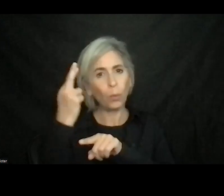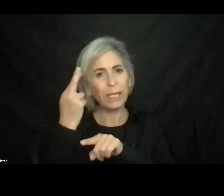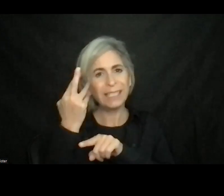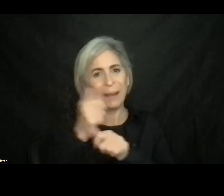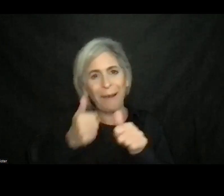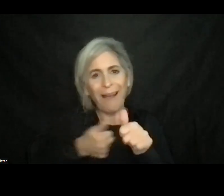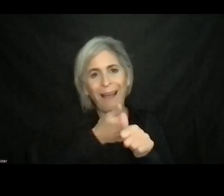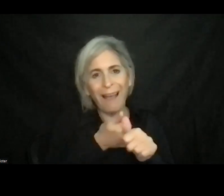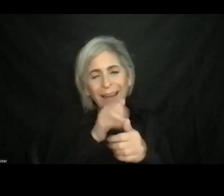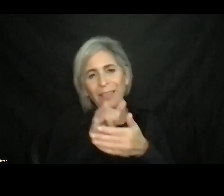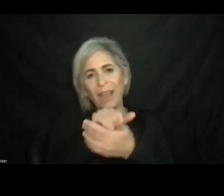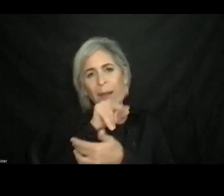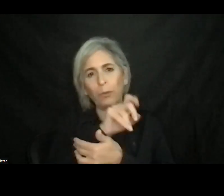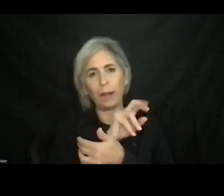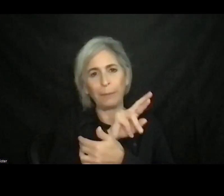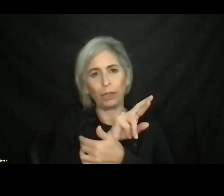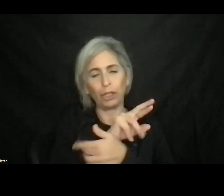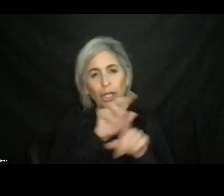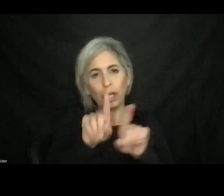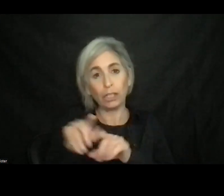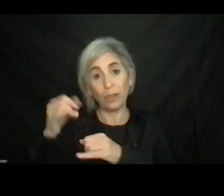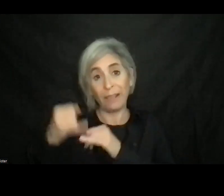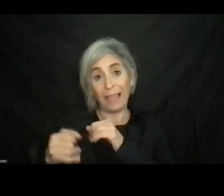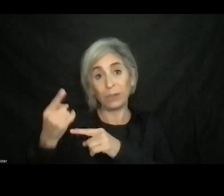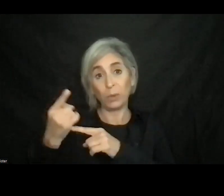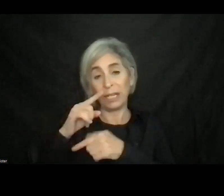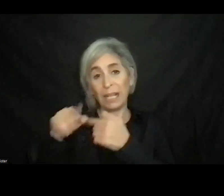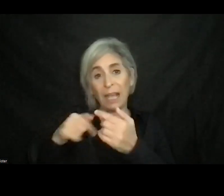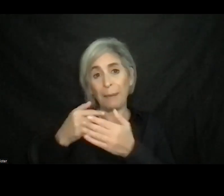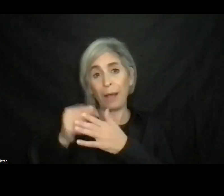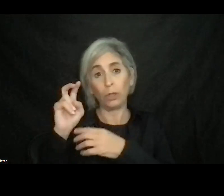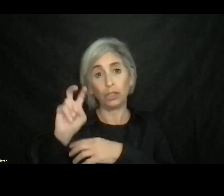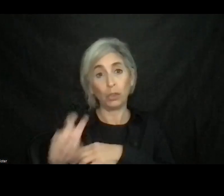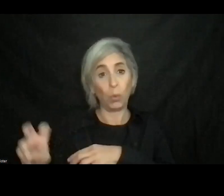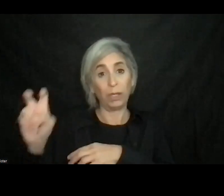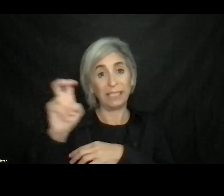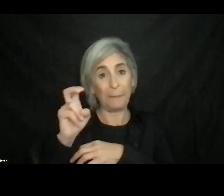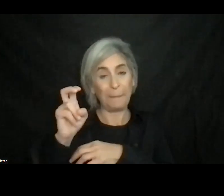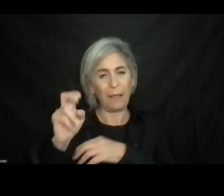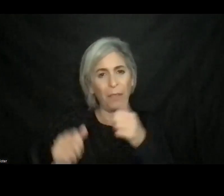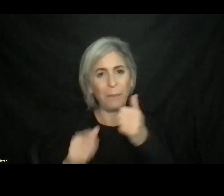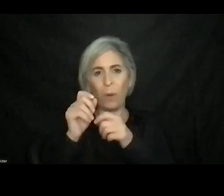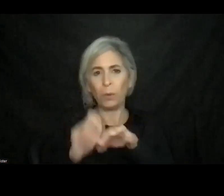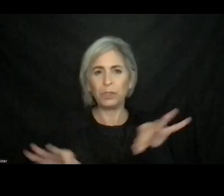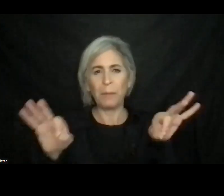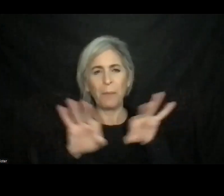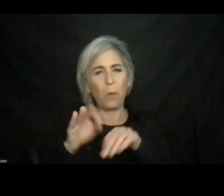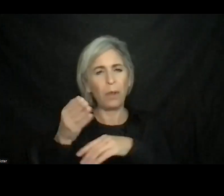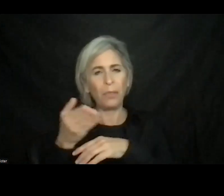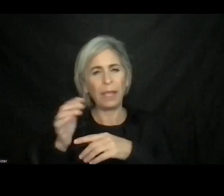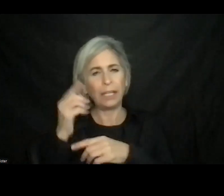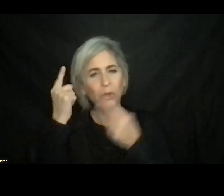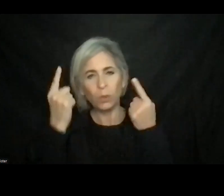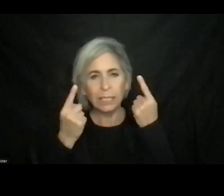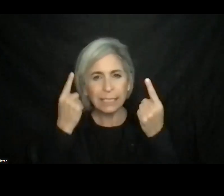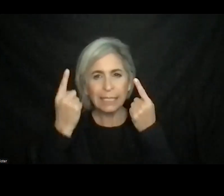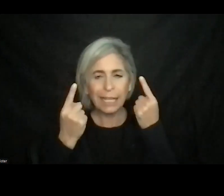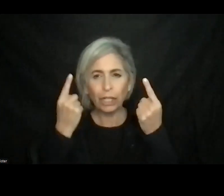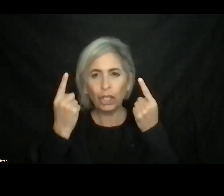And in the last one, about tourism, I think the most important thing is to consider all